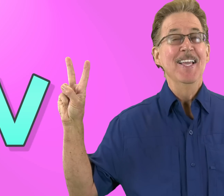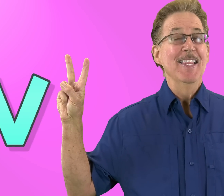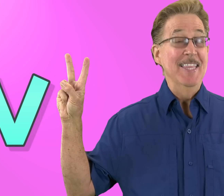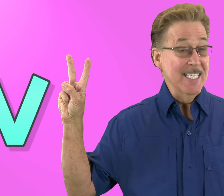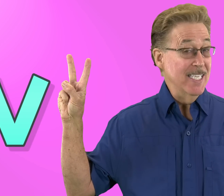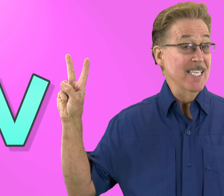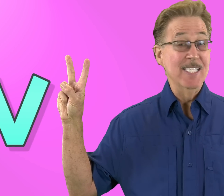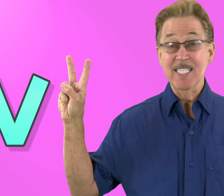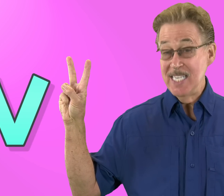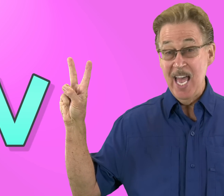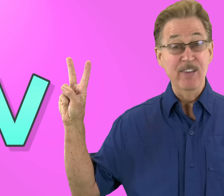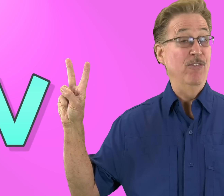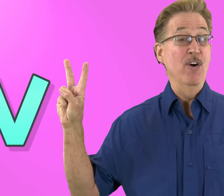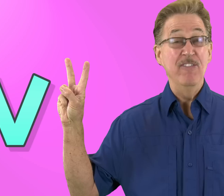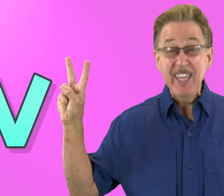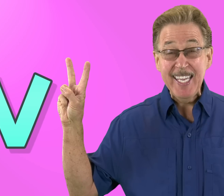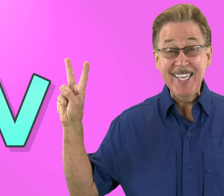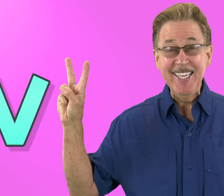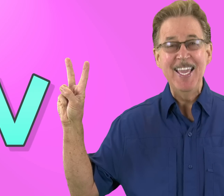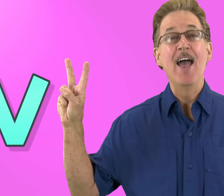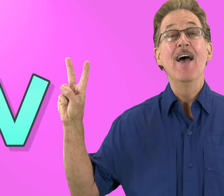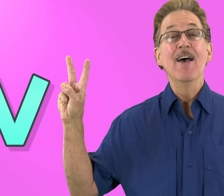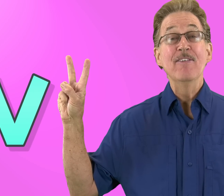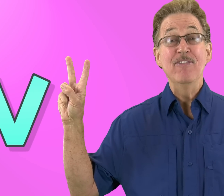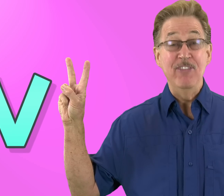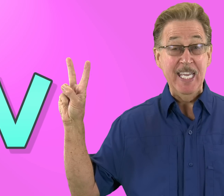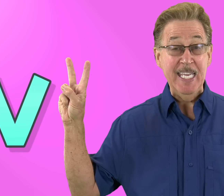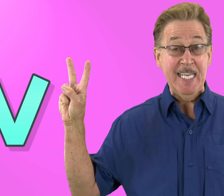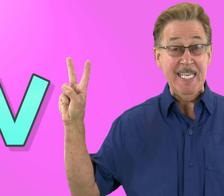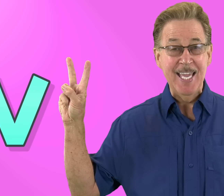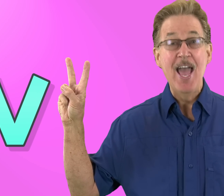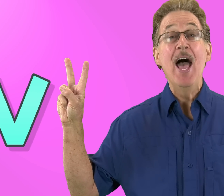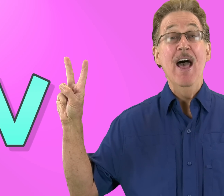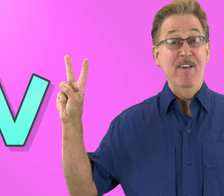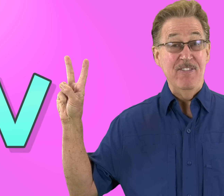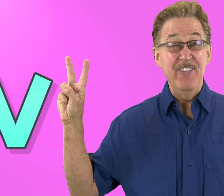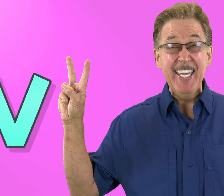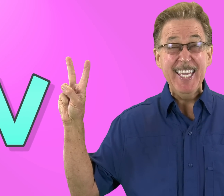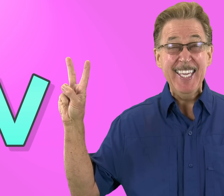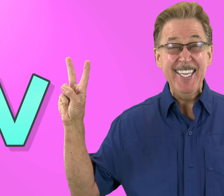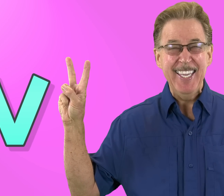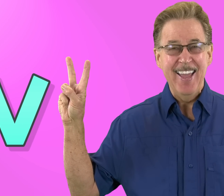This is the sign for V v, V v, V v